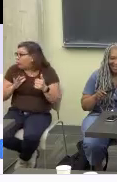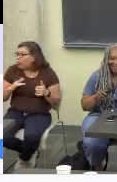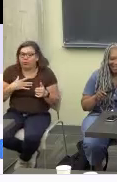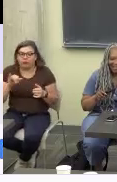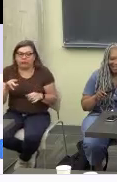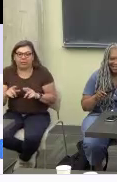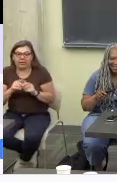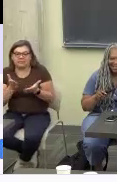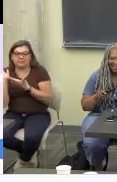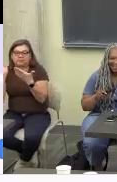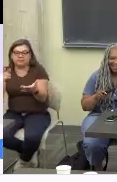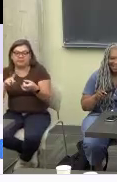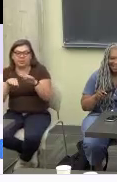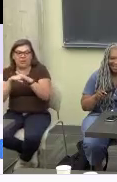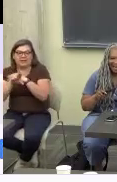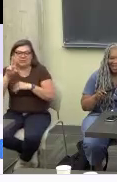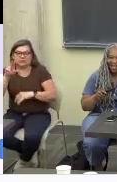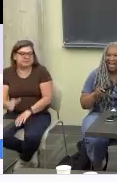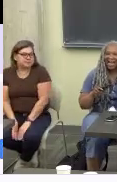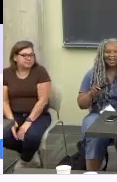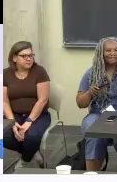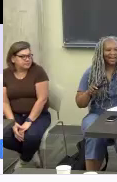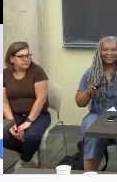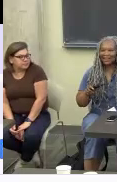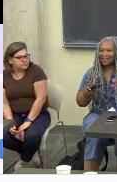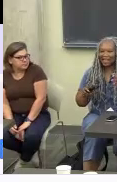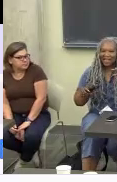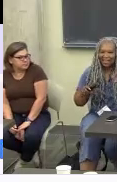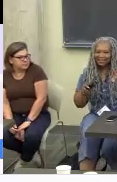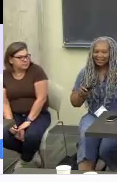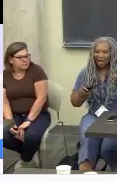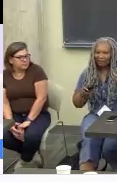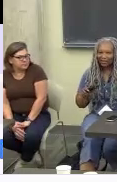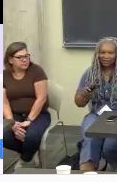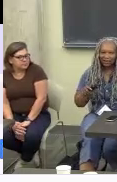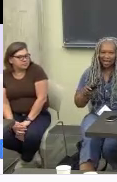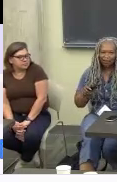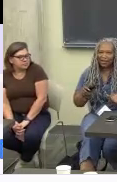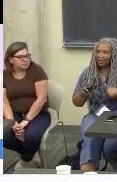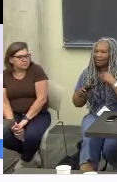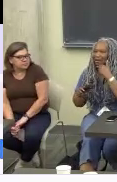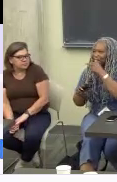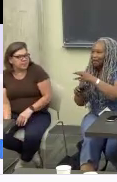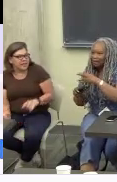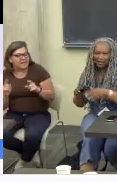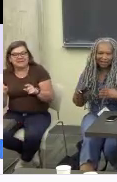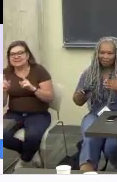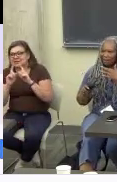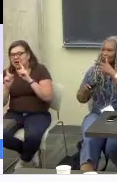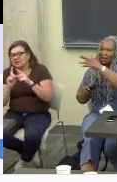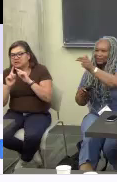yeah yeah. And I love the idea that like this is a conversation that we can pick up and maybe I'll